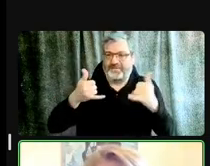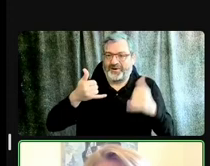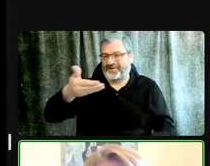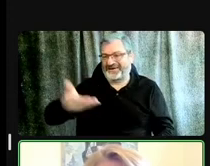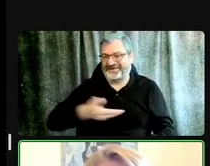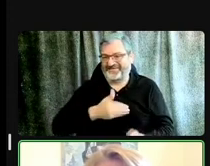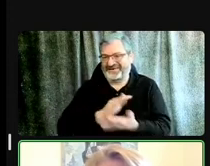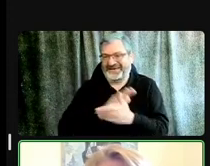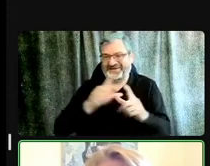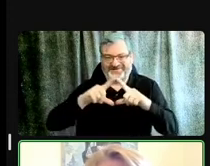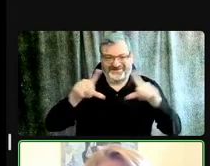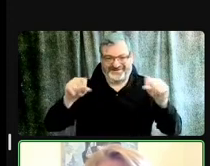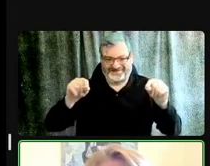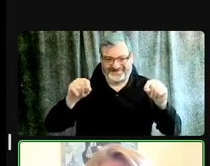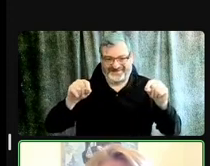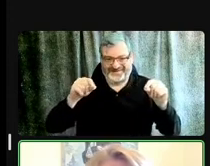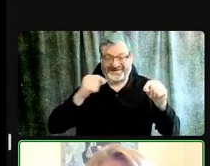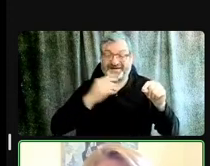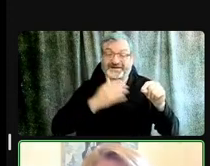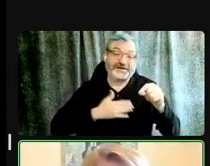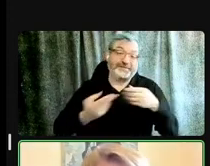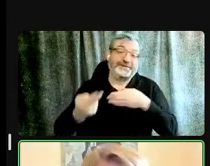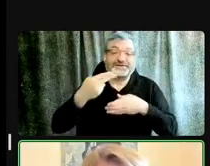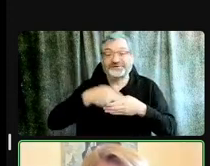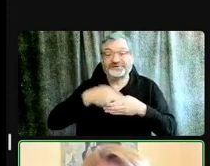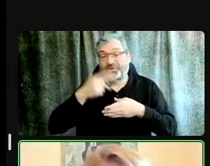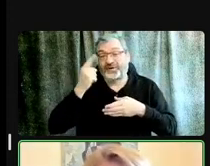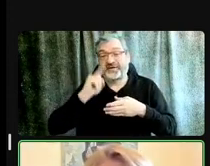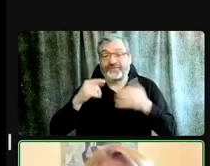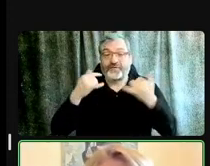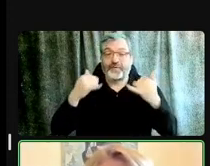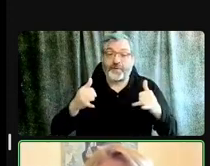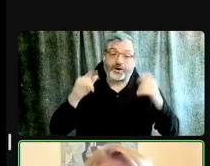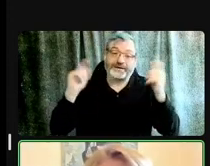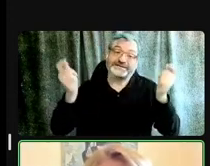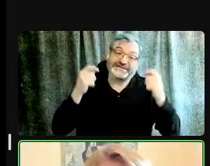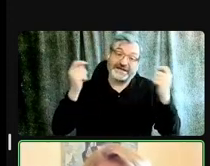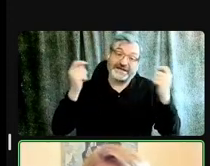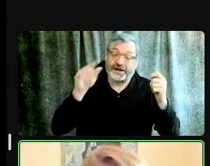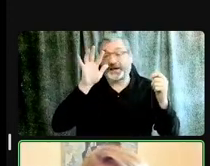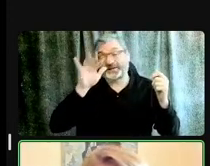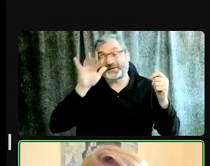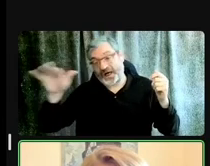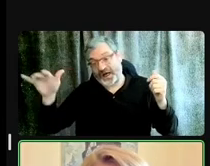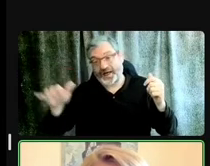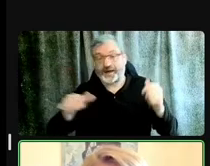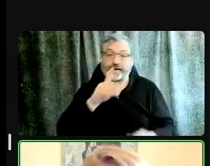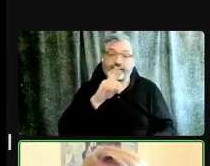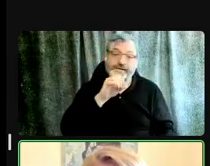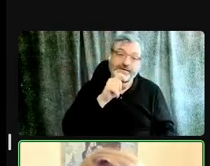Please join us for a party celebrating DA DA DA date and time Location While